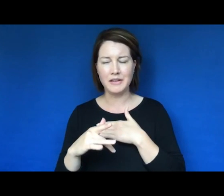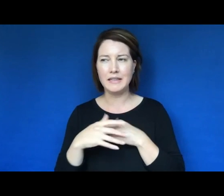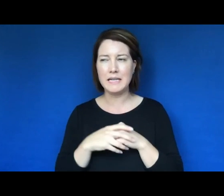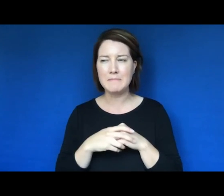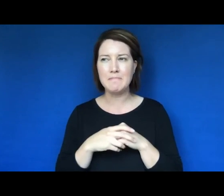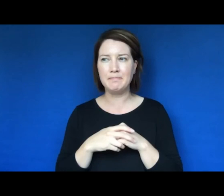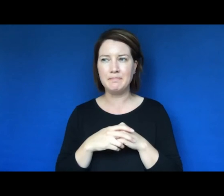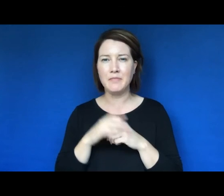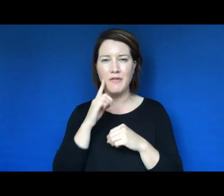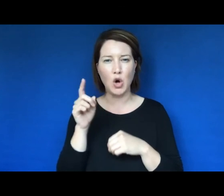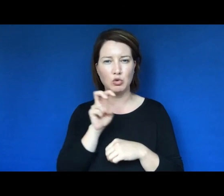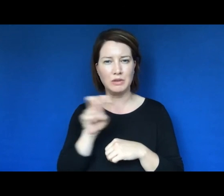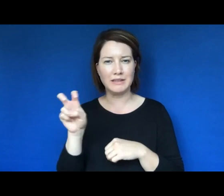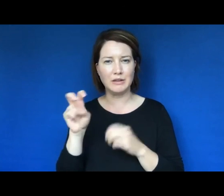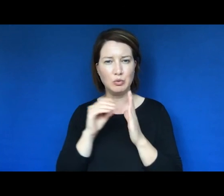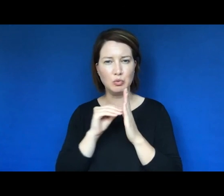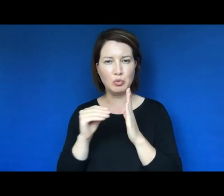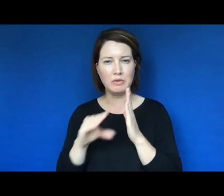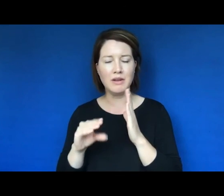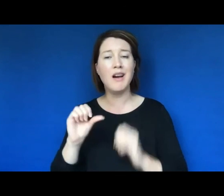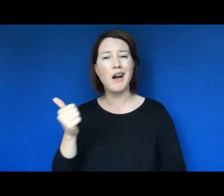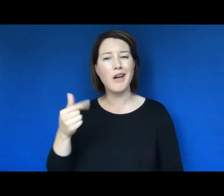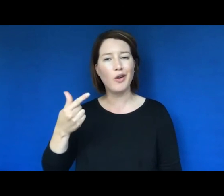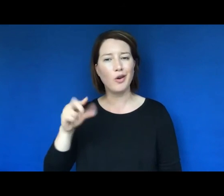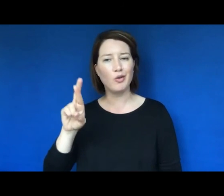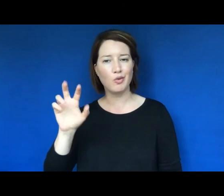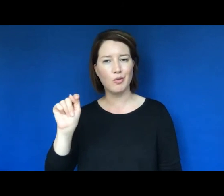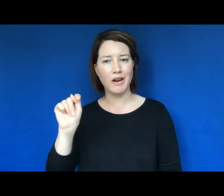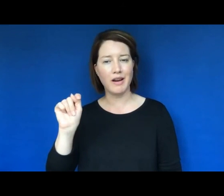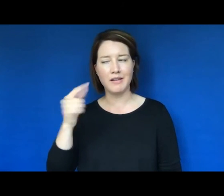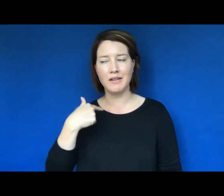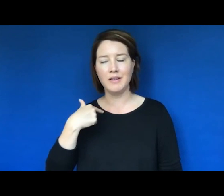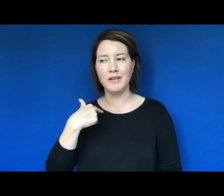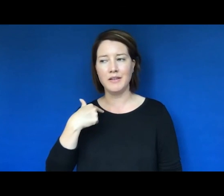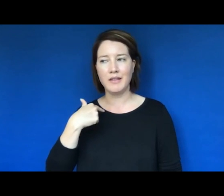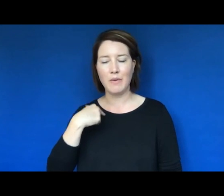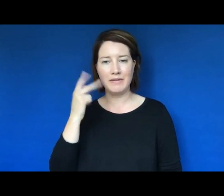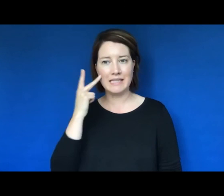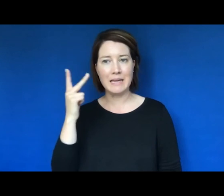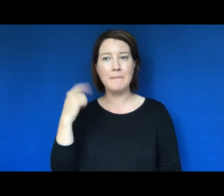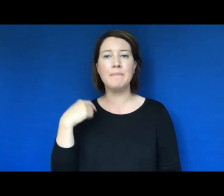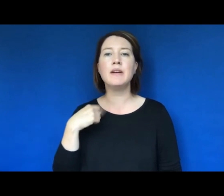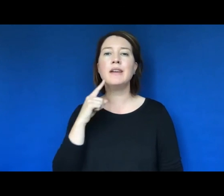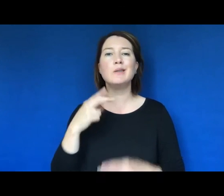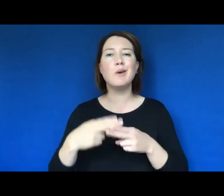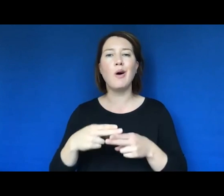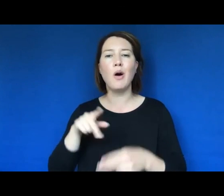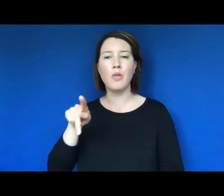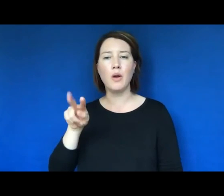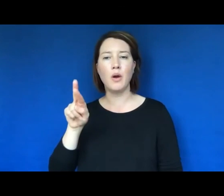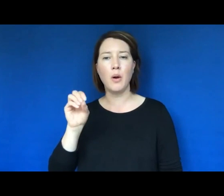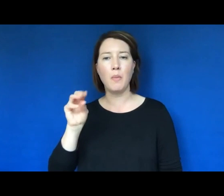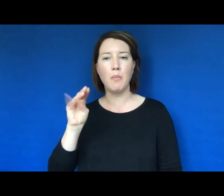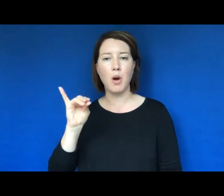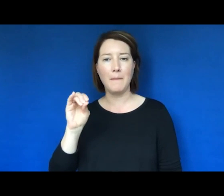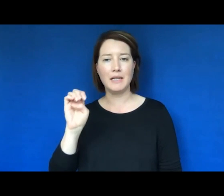One of the other grants that our organization works on was the promise grant, and it helped